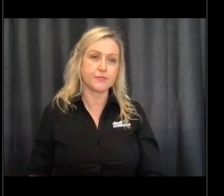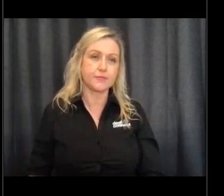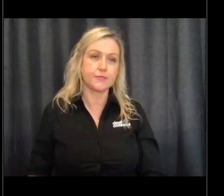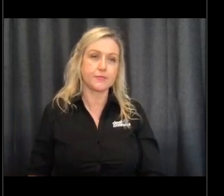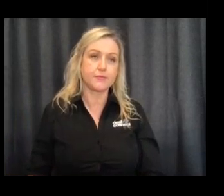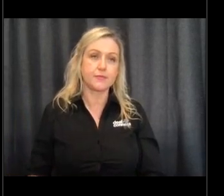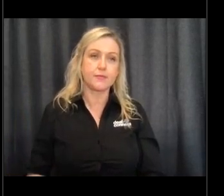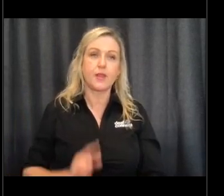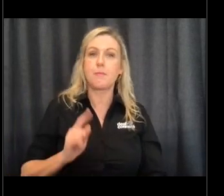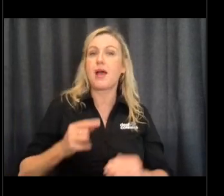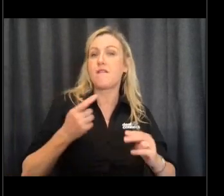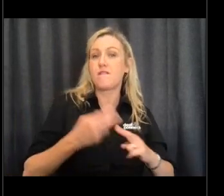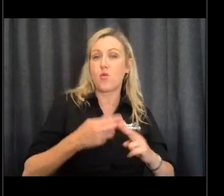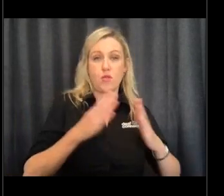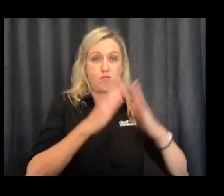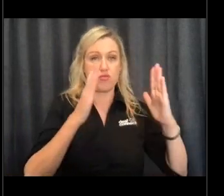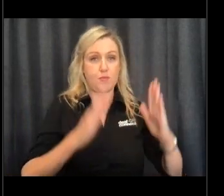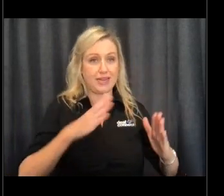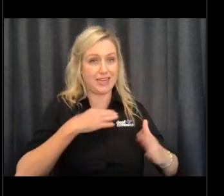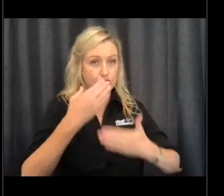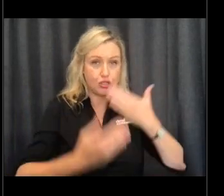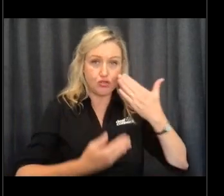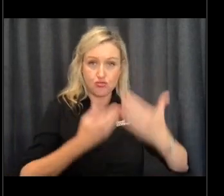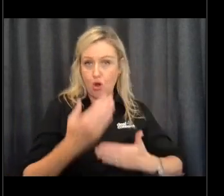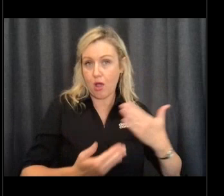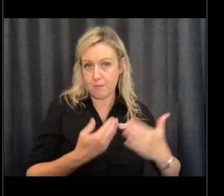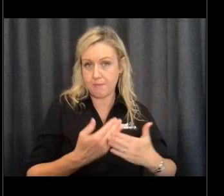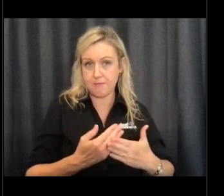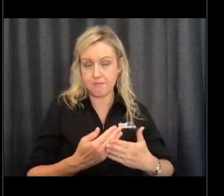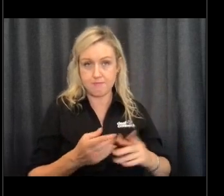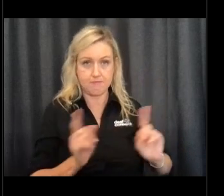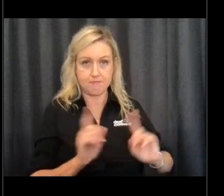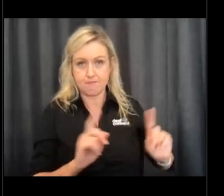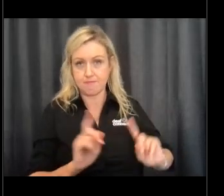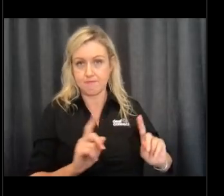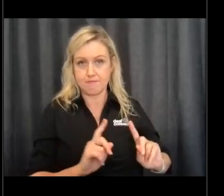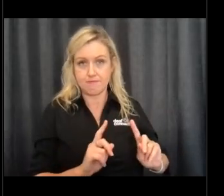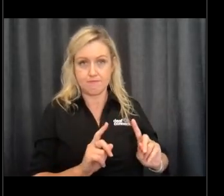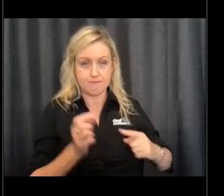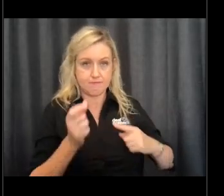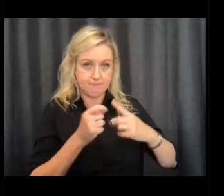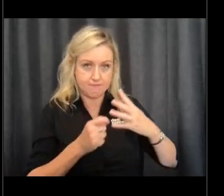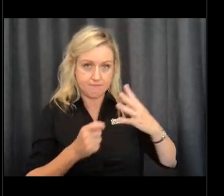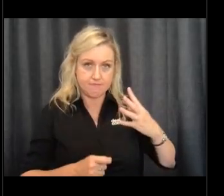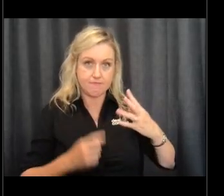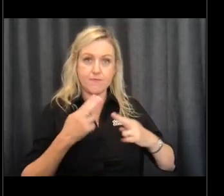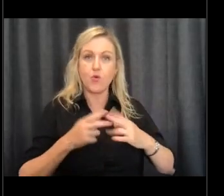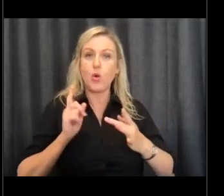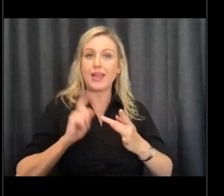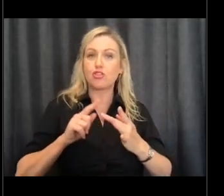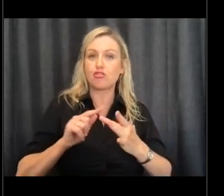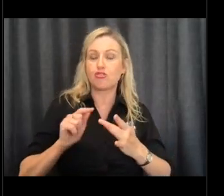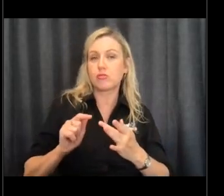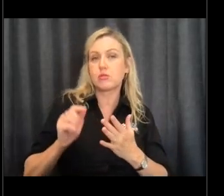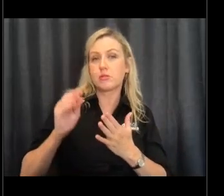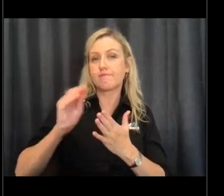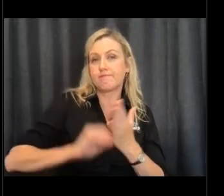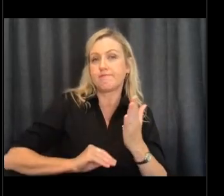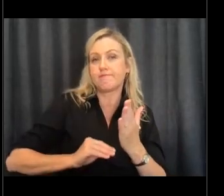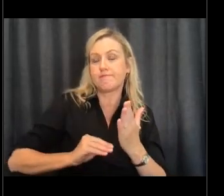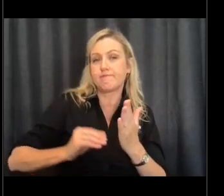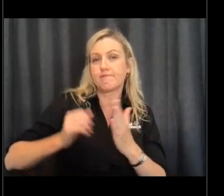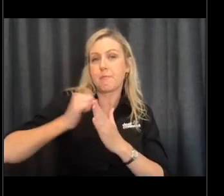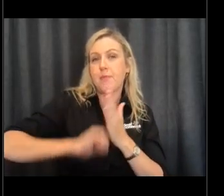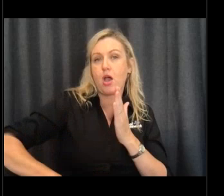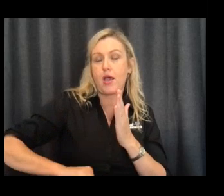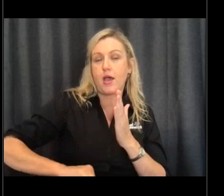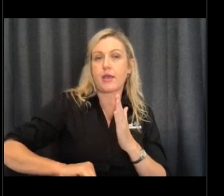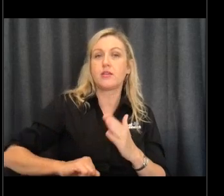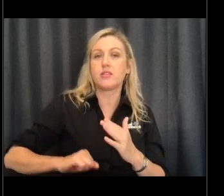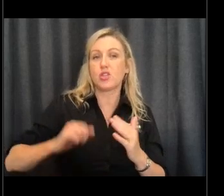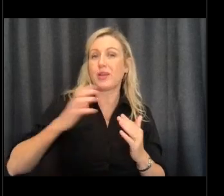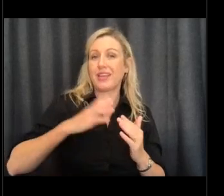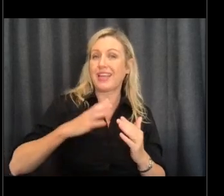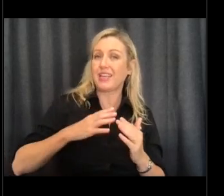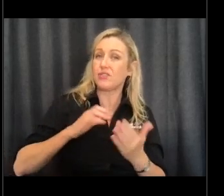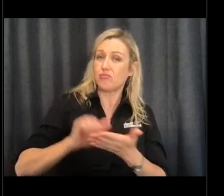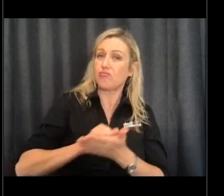property to be wrong but it is dependent usually on you giving the insurer appropriate information